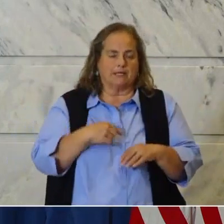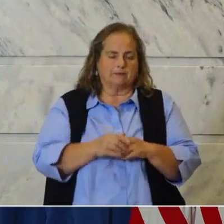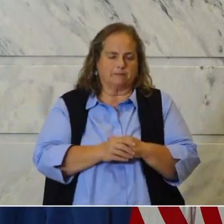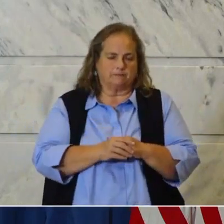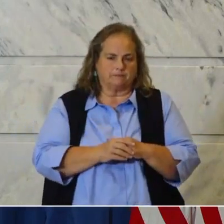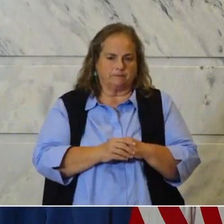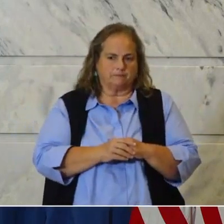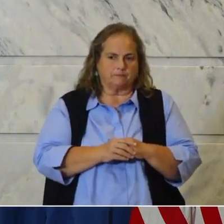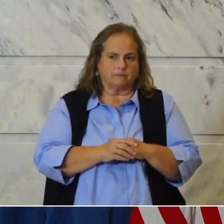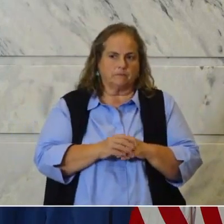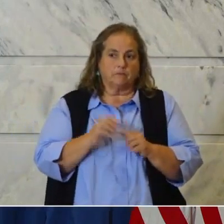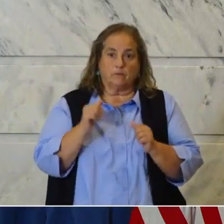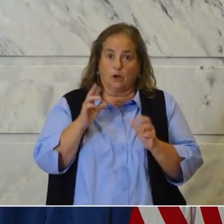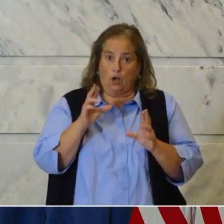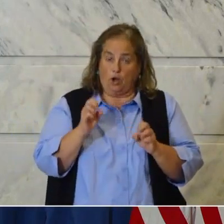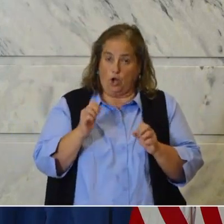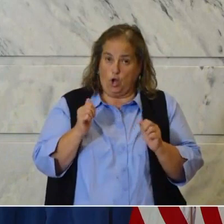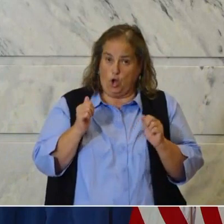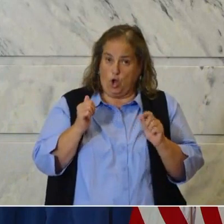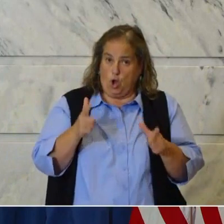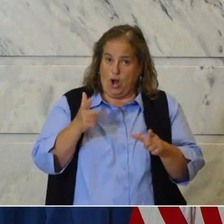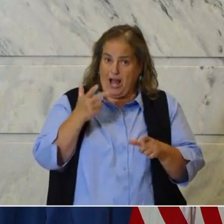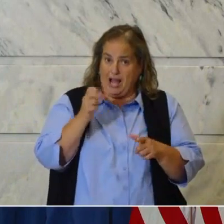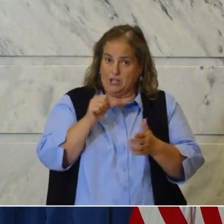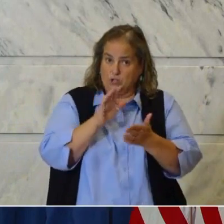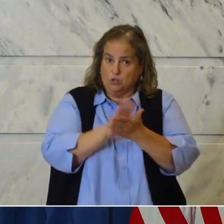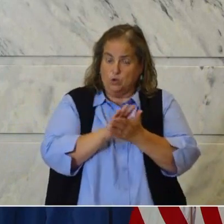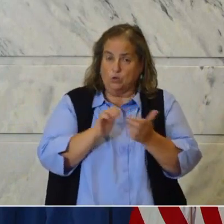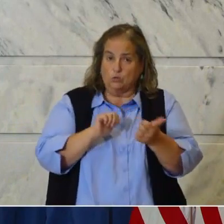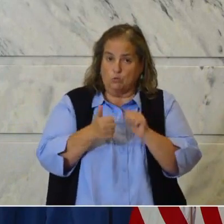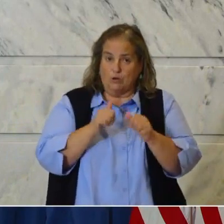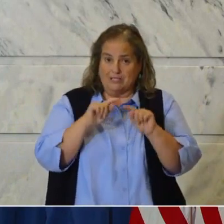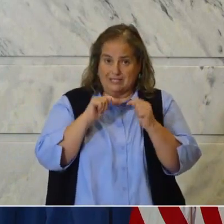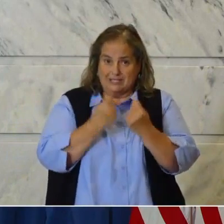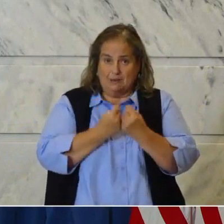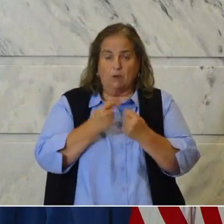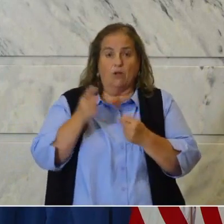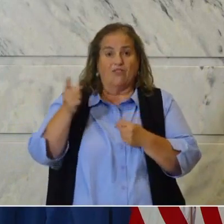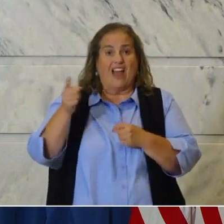sports tools for a quarter, you tell you x number of students.